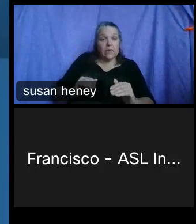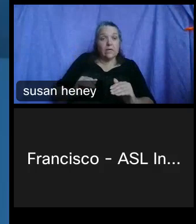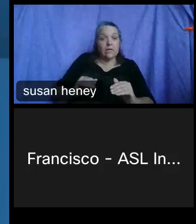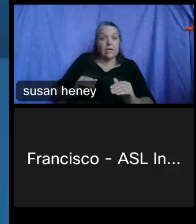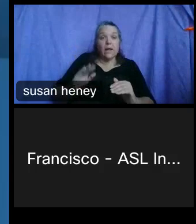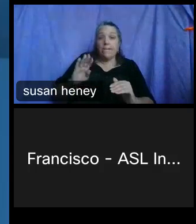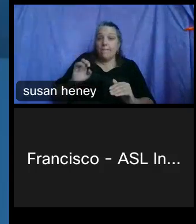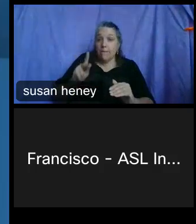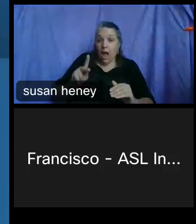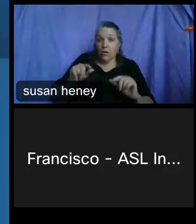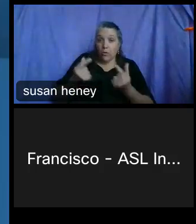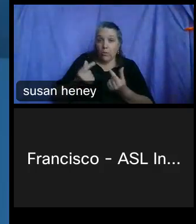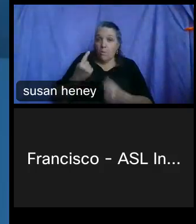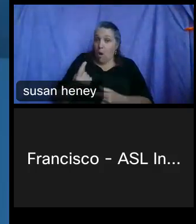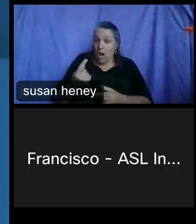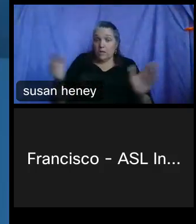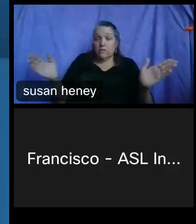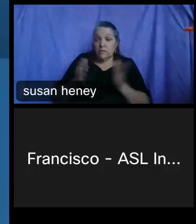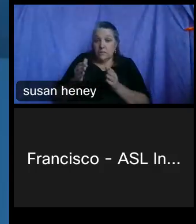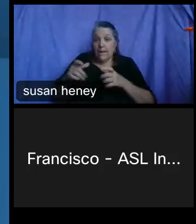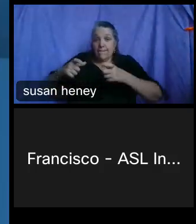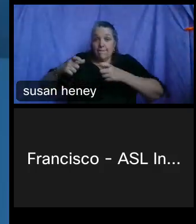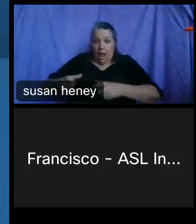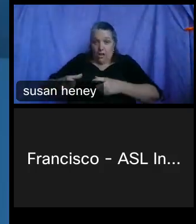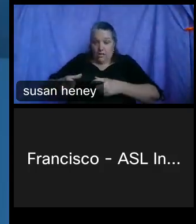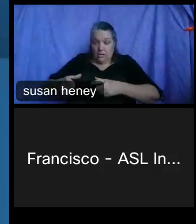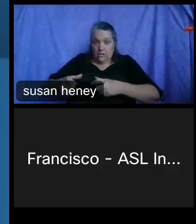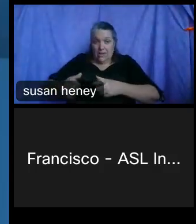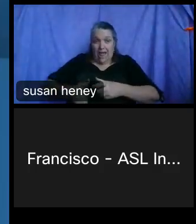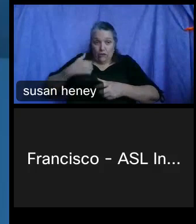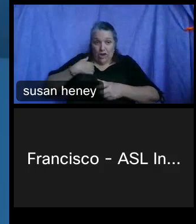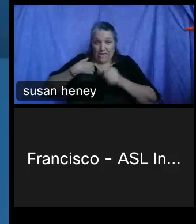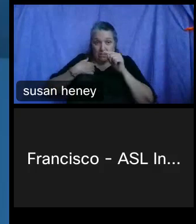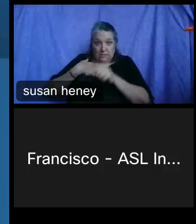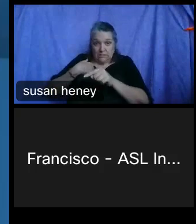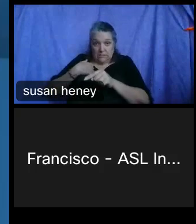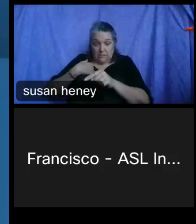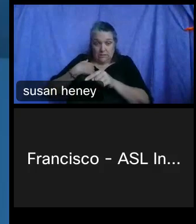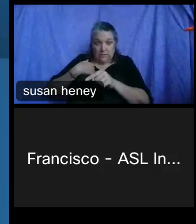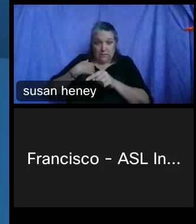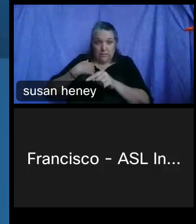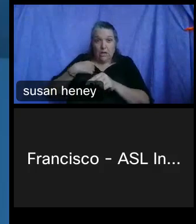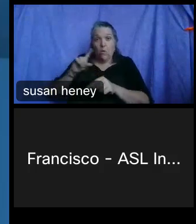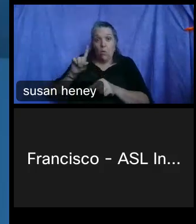block group one, and within that block group, the address is located in census block 1002.